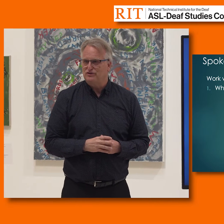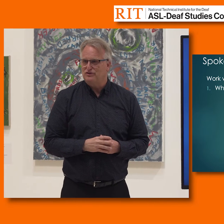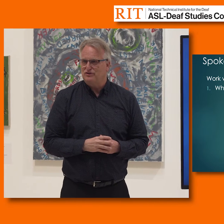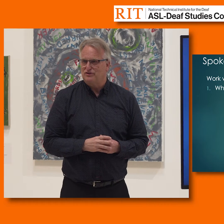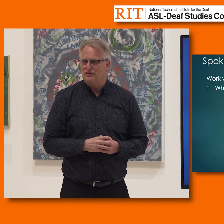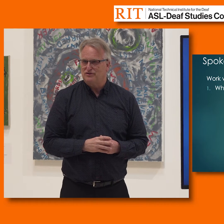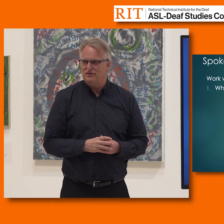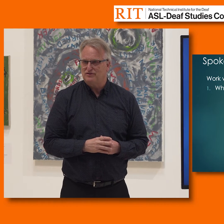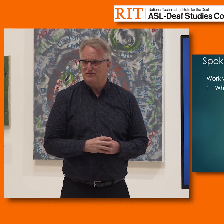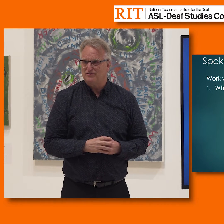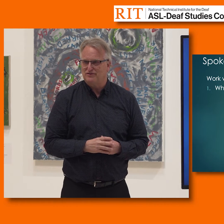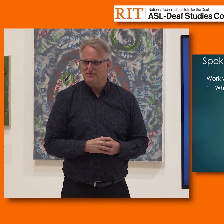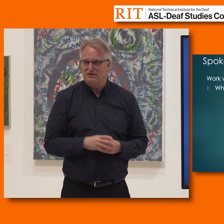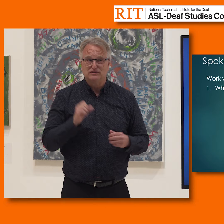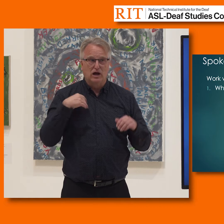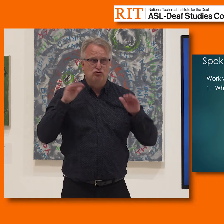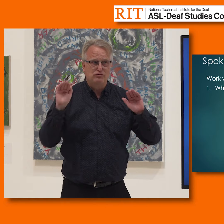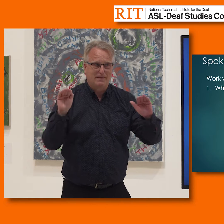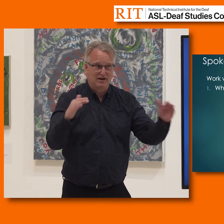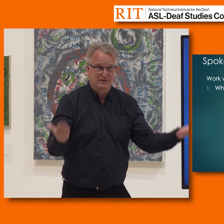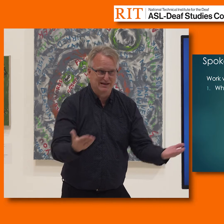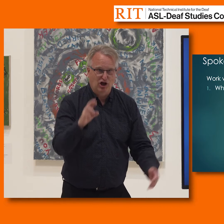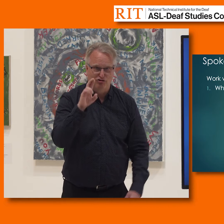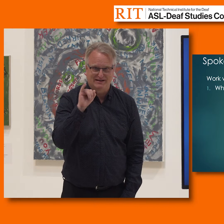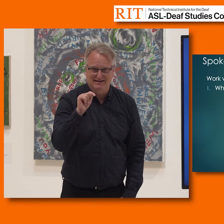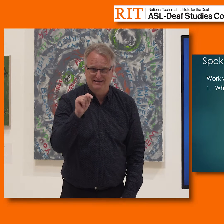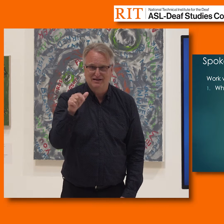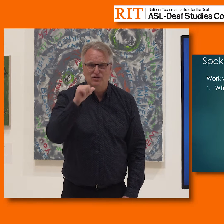or someone from the vast variety of language use.